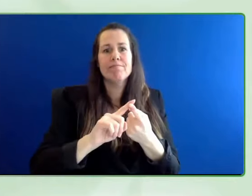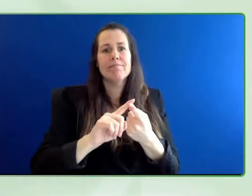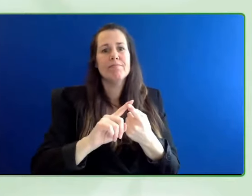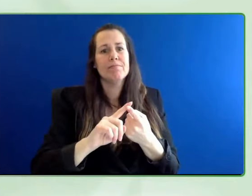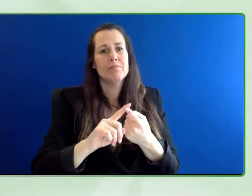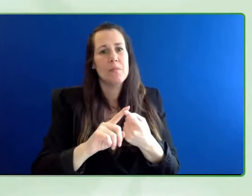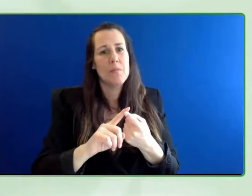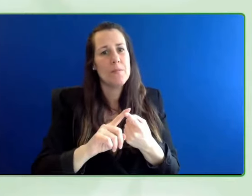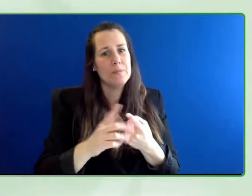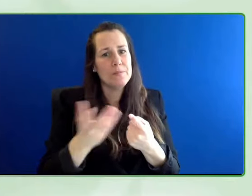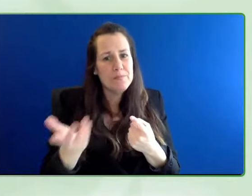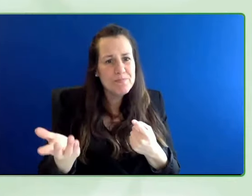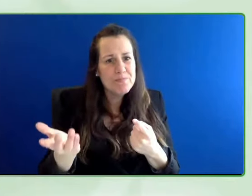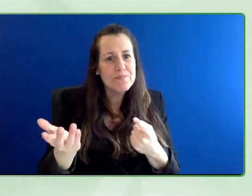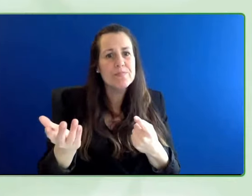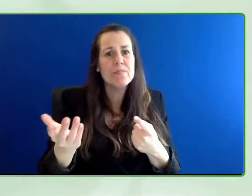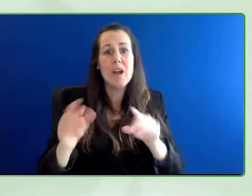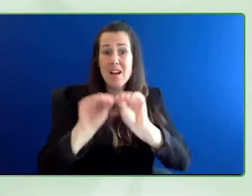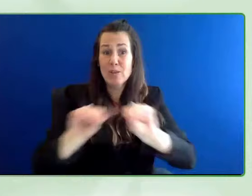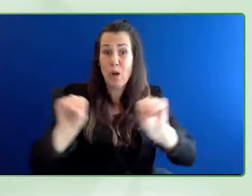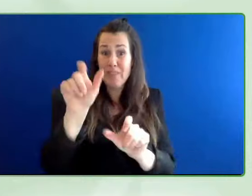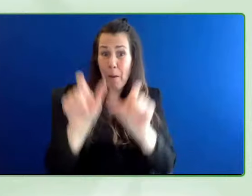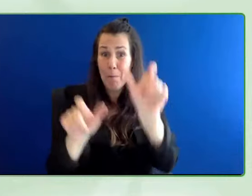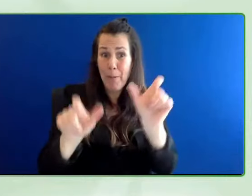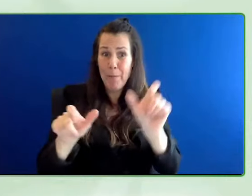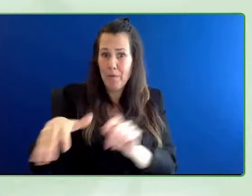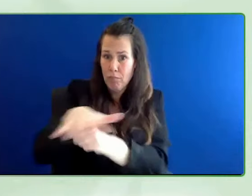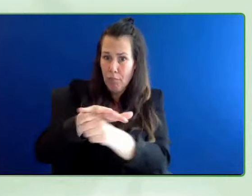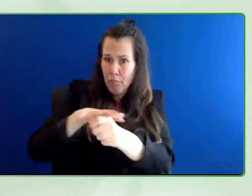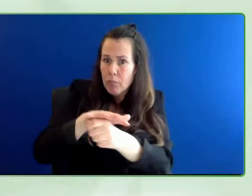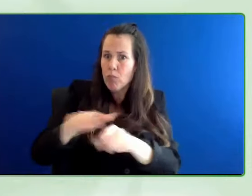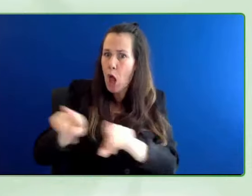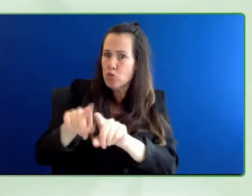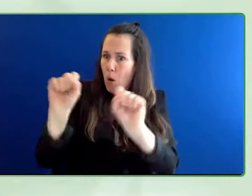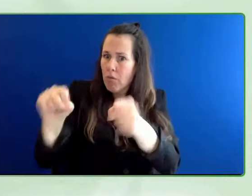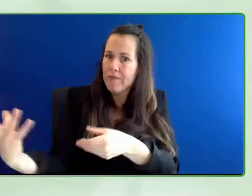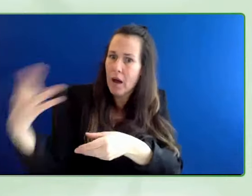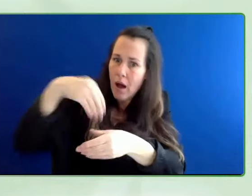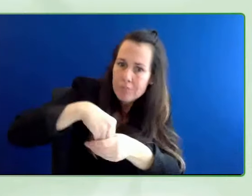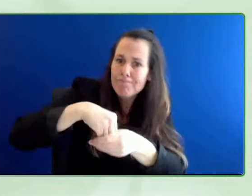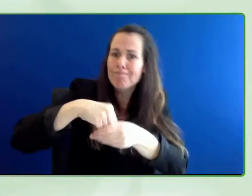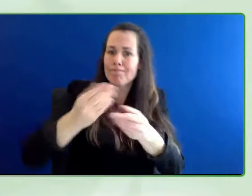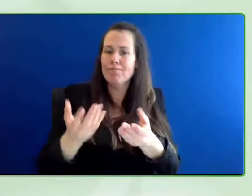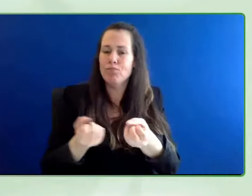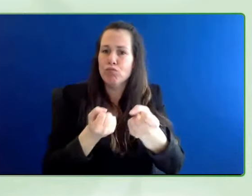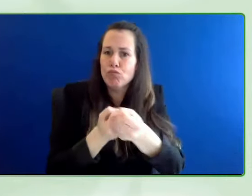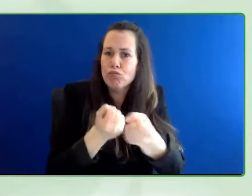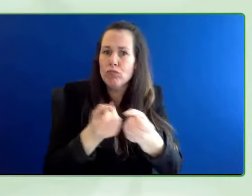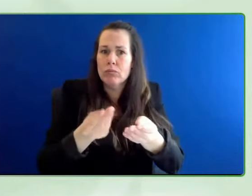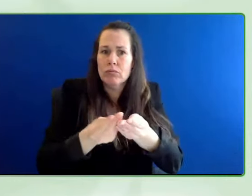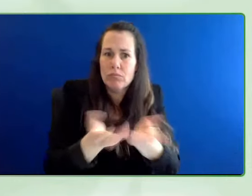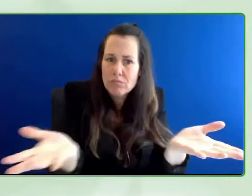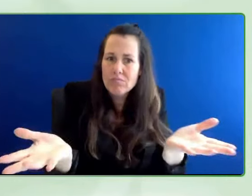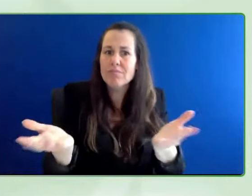but it's difficult. It seems to be a big disconnect between your level and all these global reports.